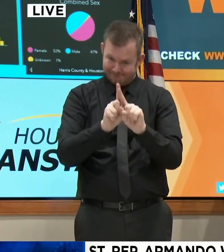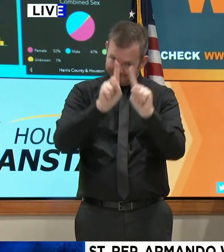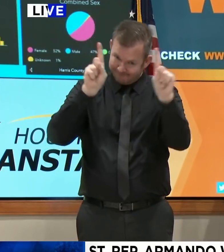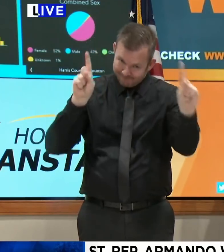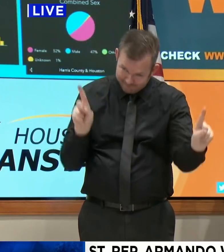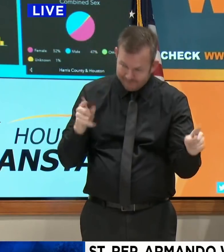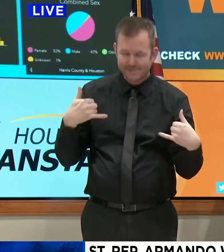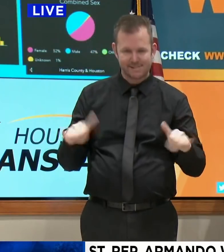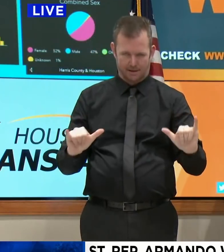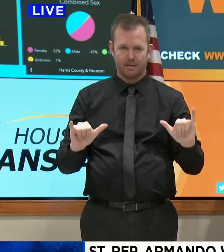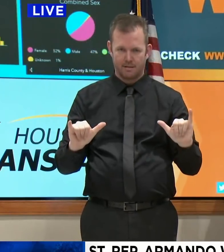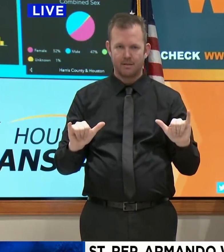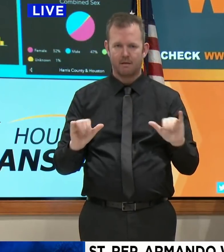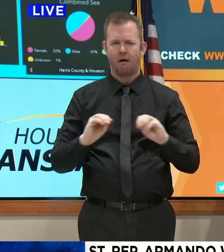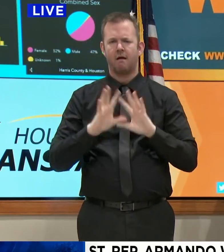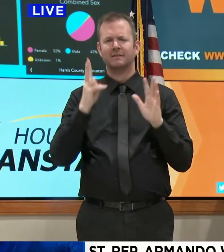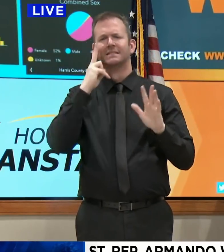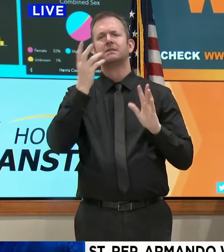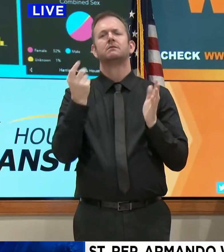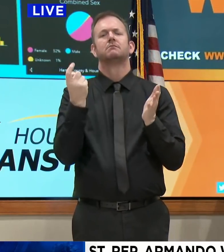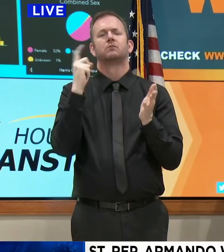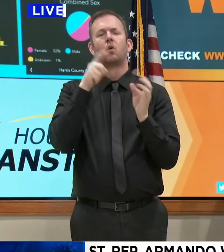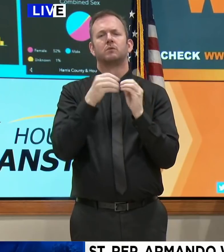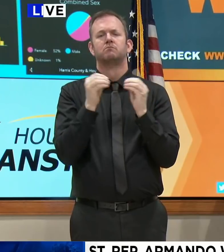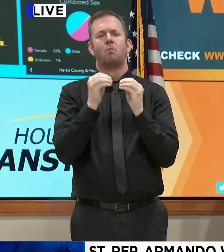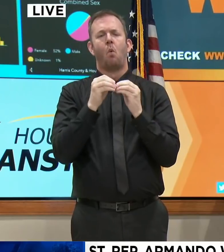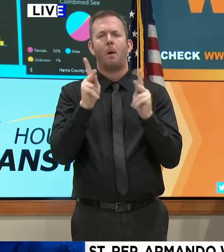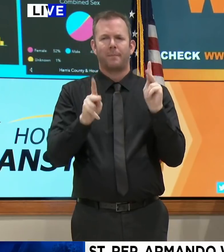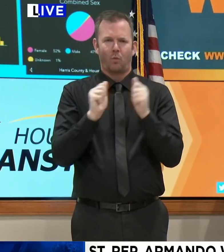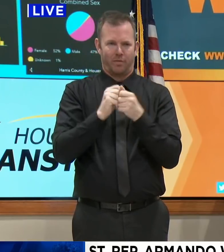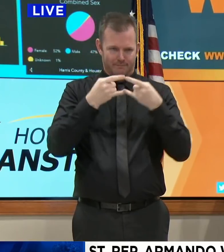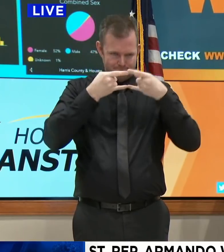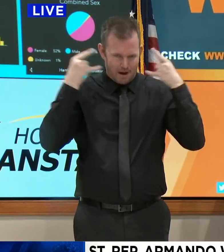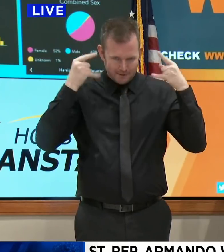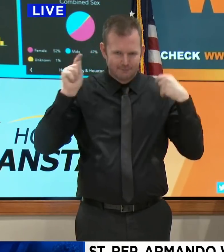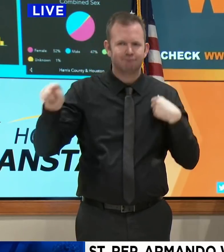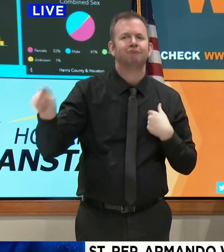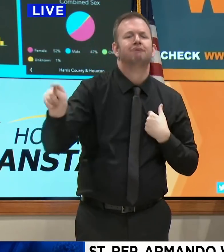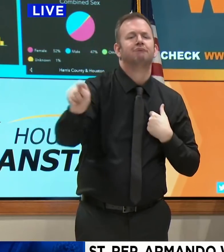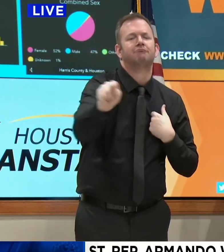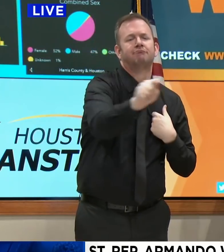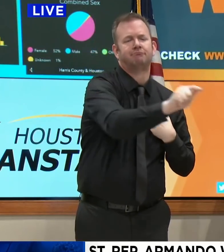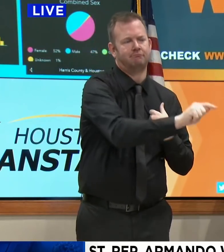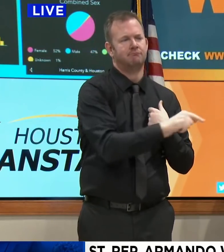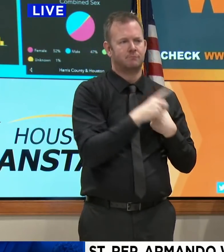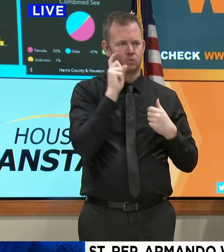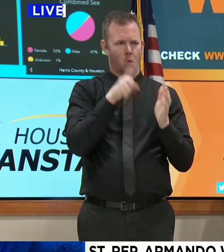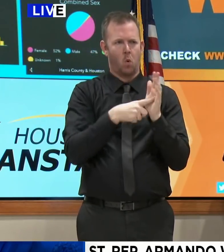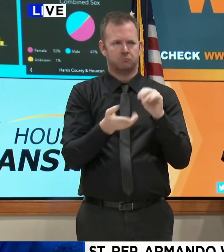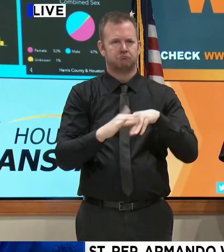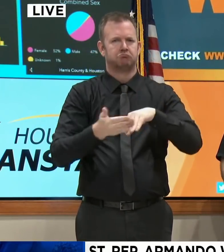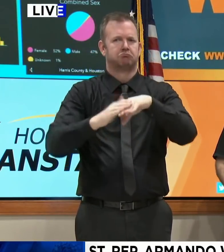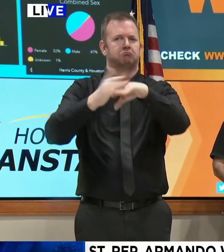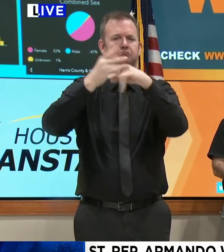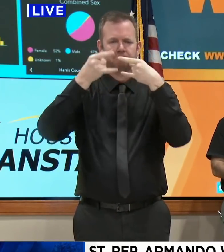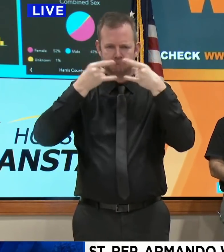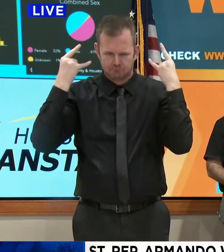make sure that we’re keeping safest possible in safest possible in those recommendations for now those recommendations for now it means you know limiting it means you know limiting that contact. Obviously people